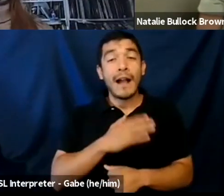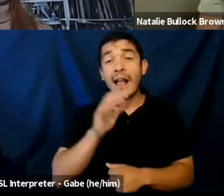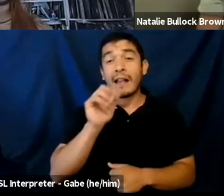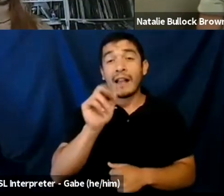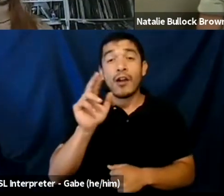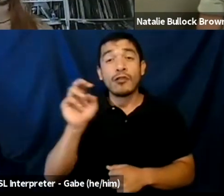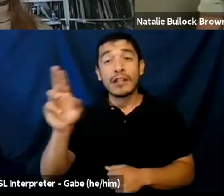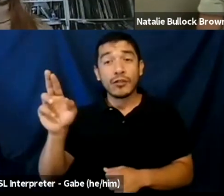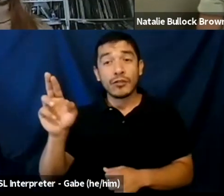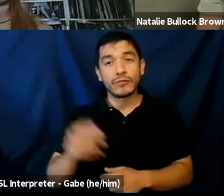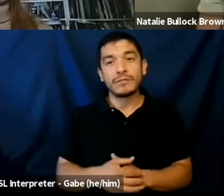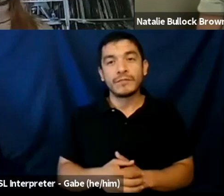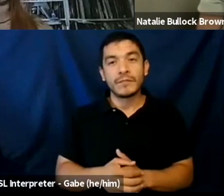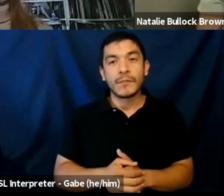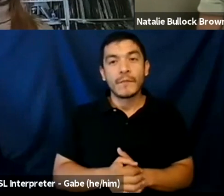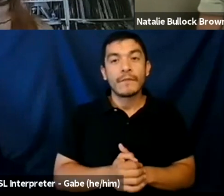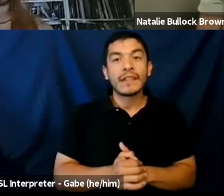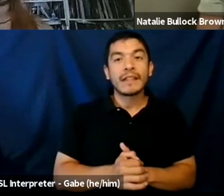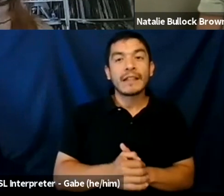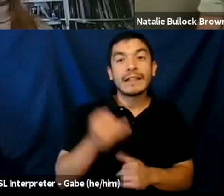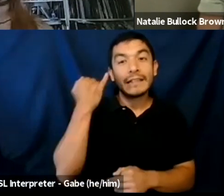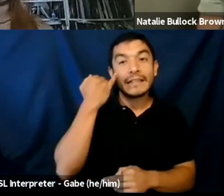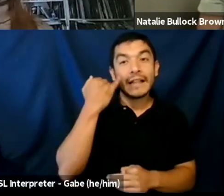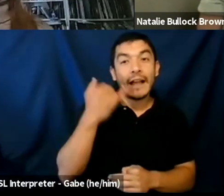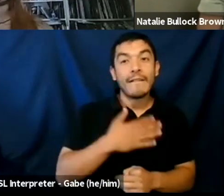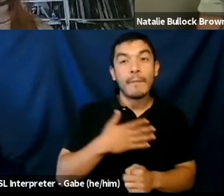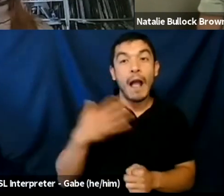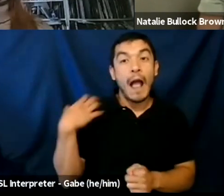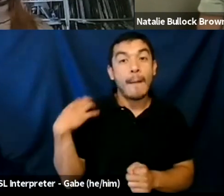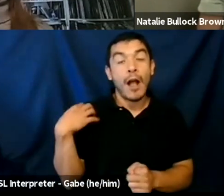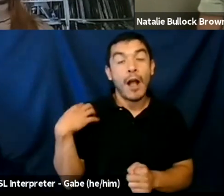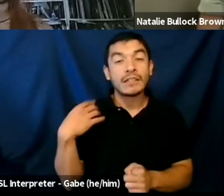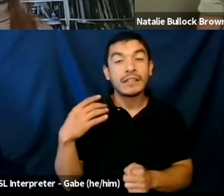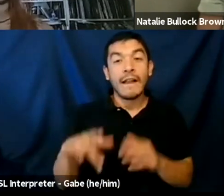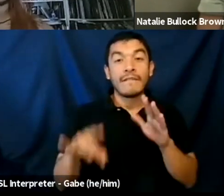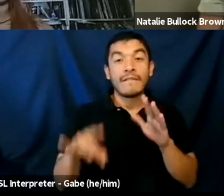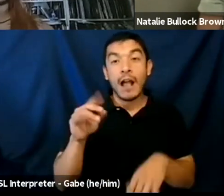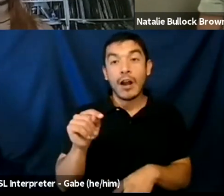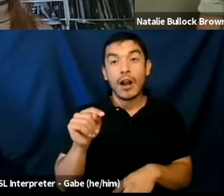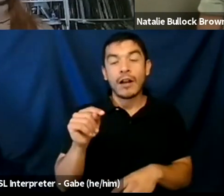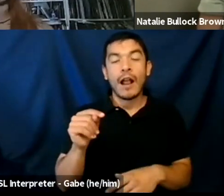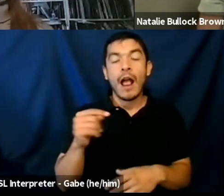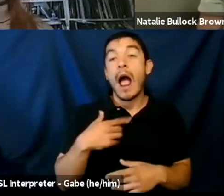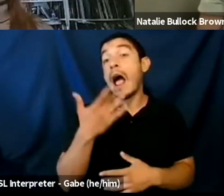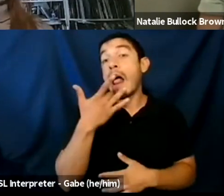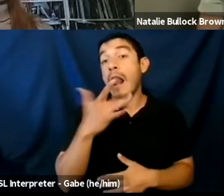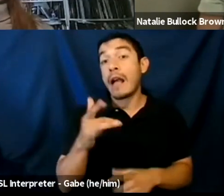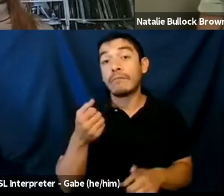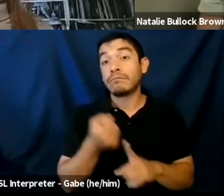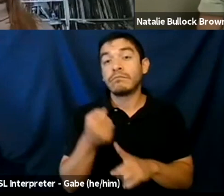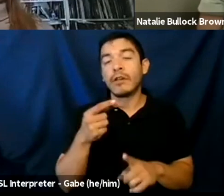Like if my bosses found out, thankfully I was fortunate enough to work already within the field of gender based violence.